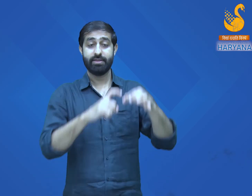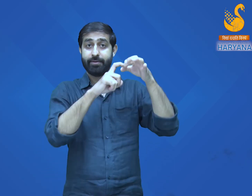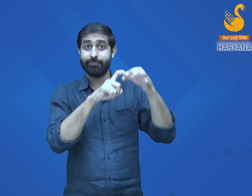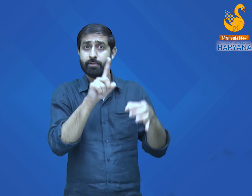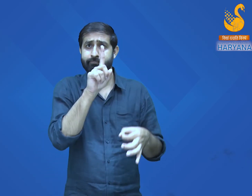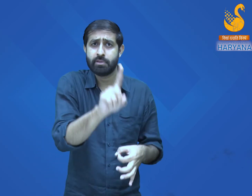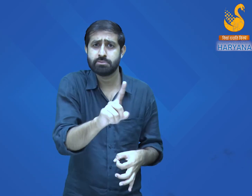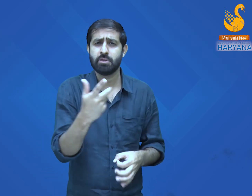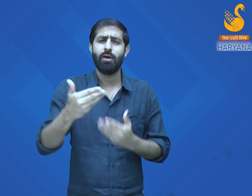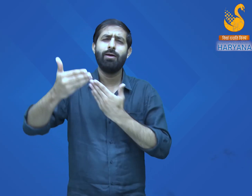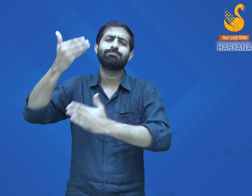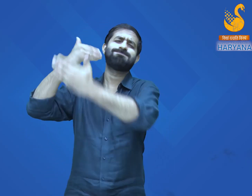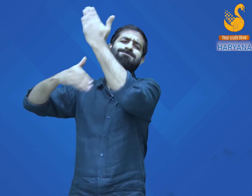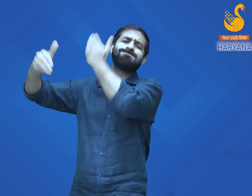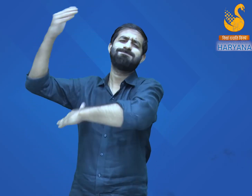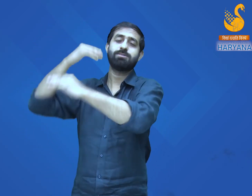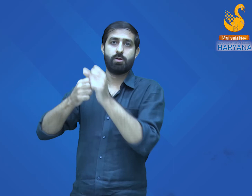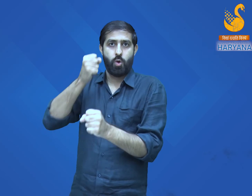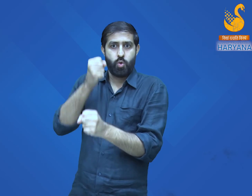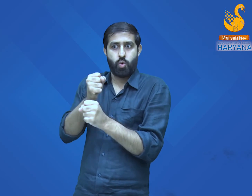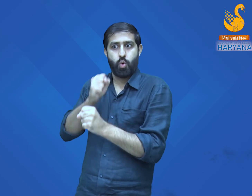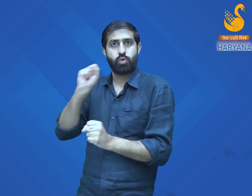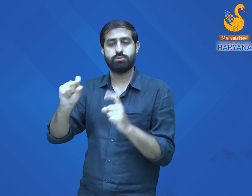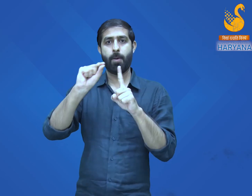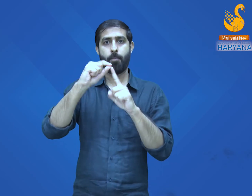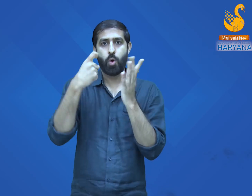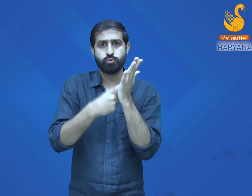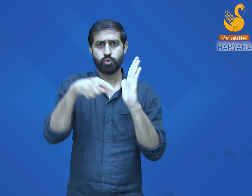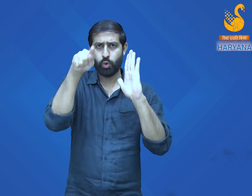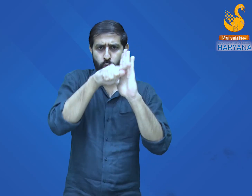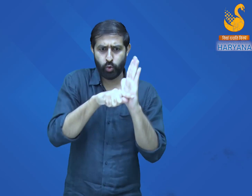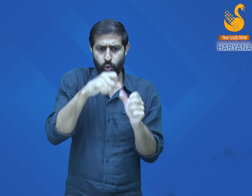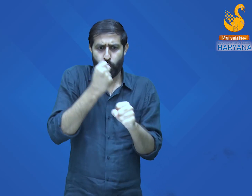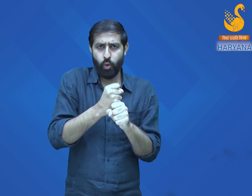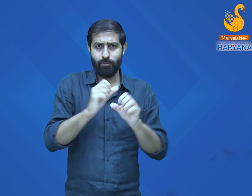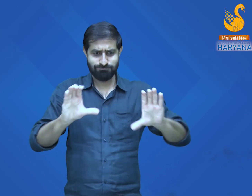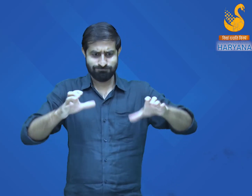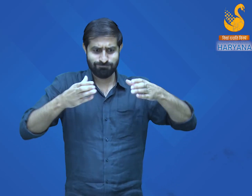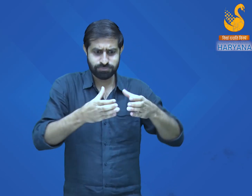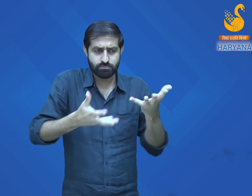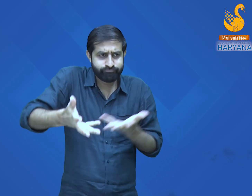Question 1 In the previous years all policies and important decisions